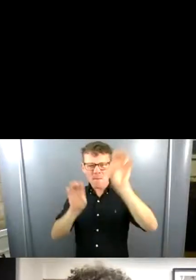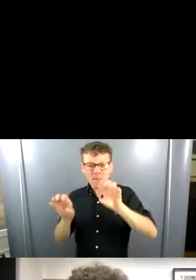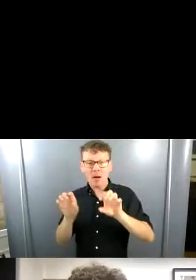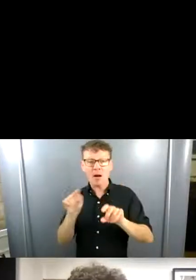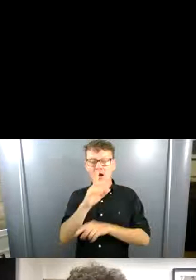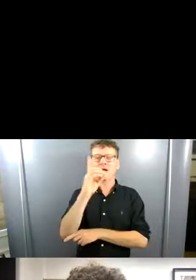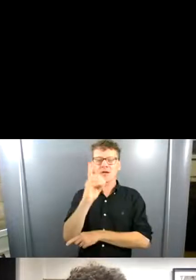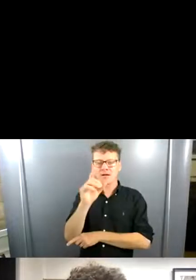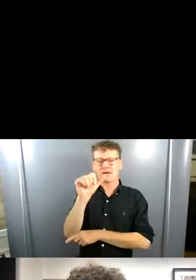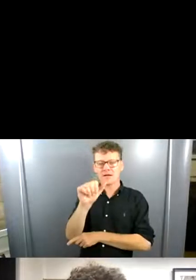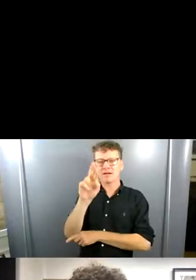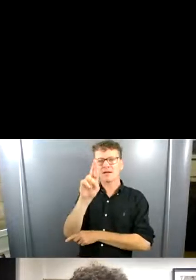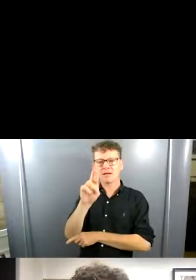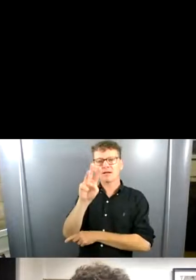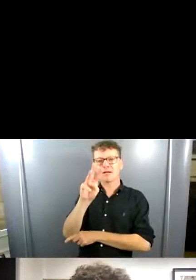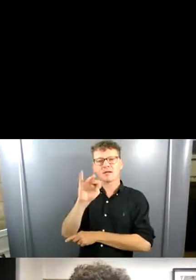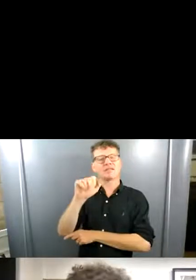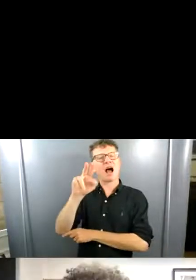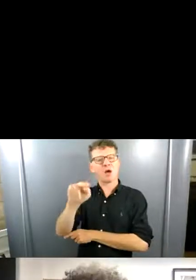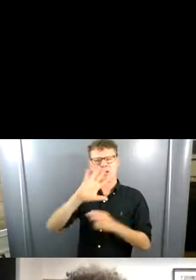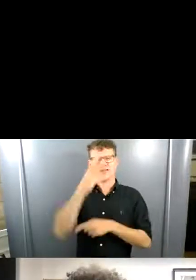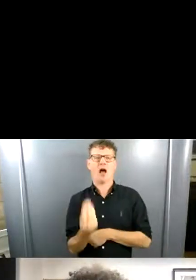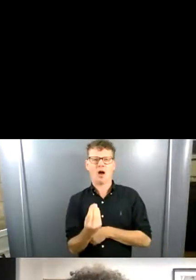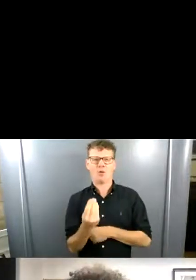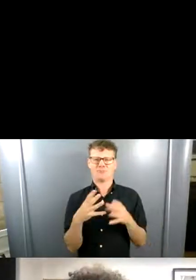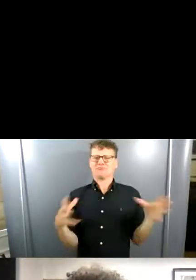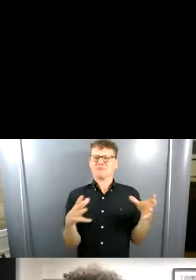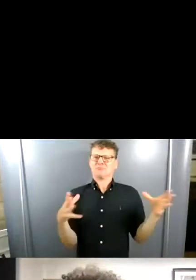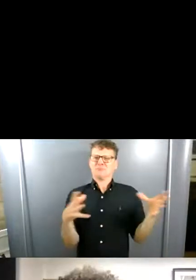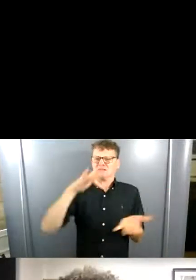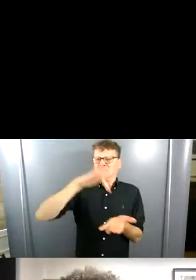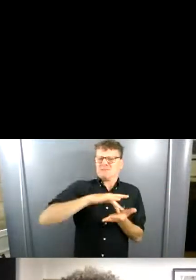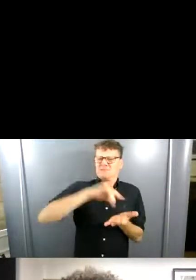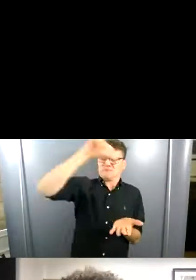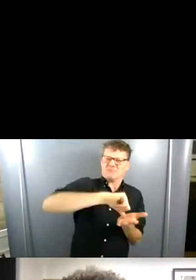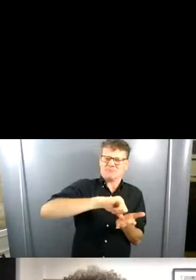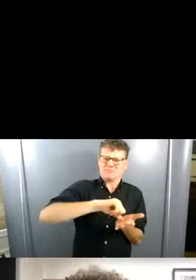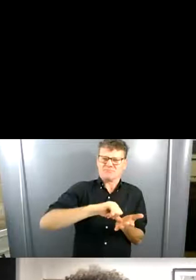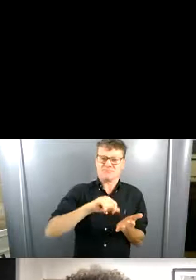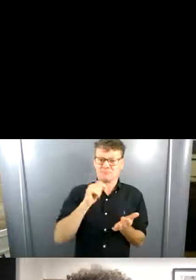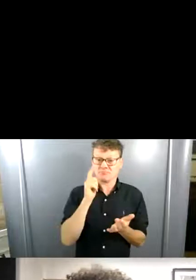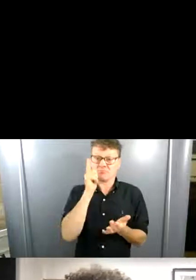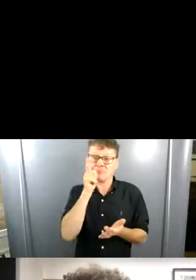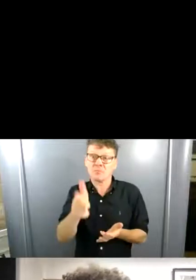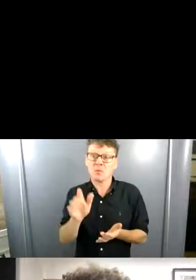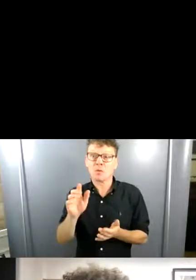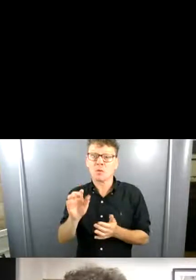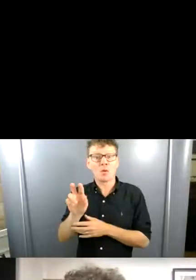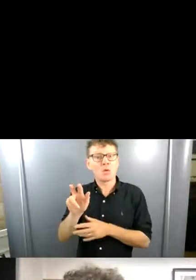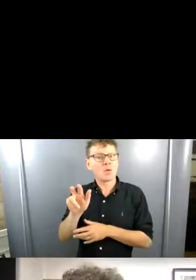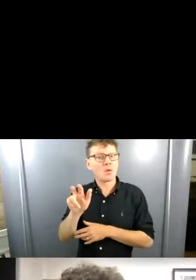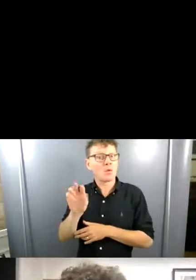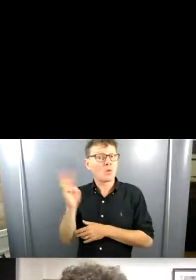John Mansfield will be talking about on wednesday so in fact people have fairly rich social networks